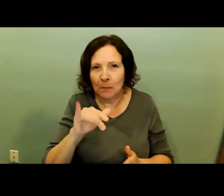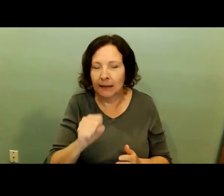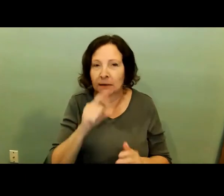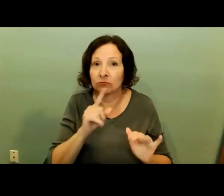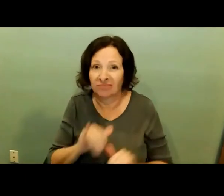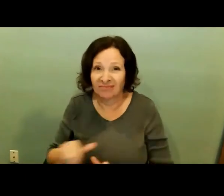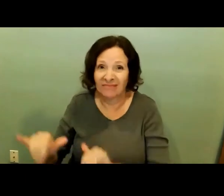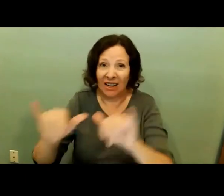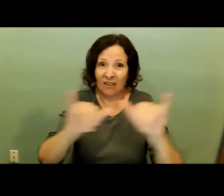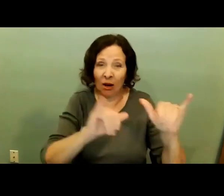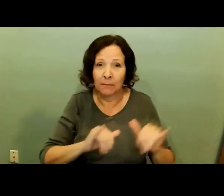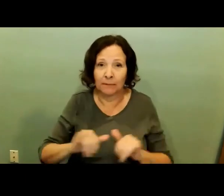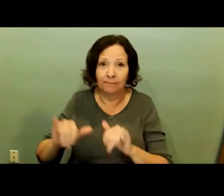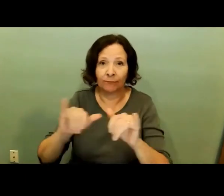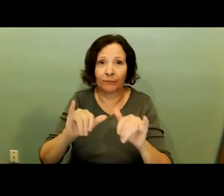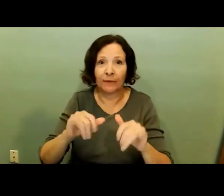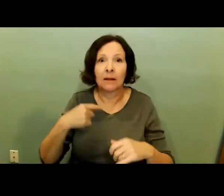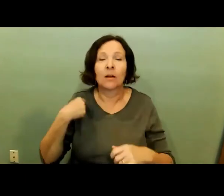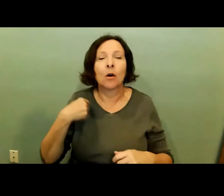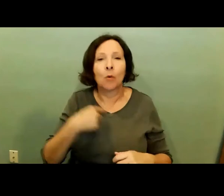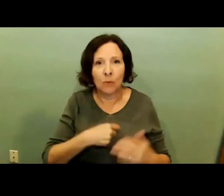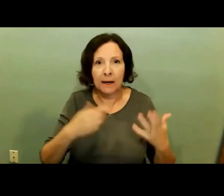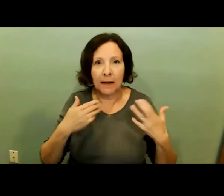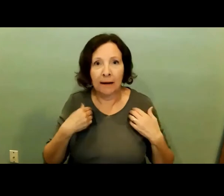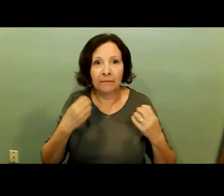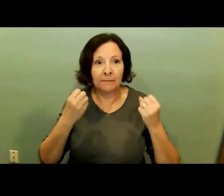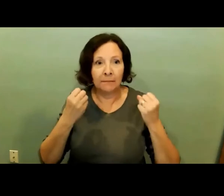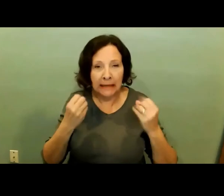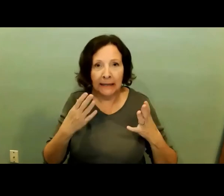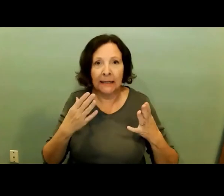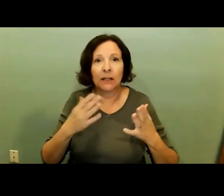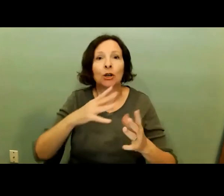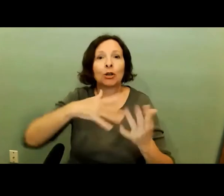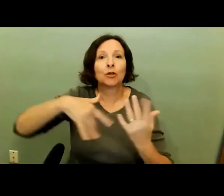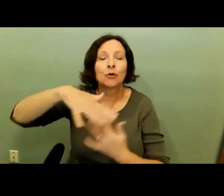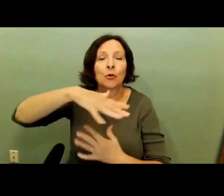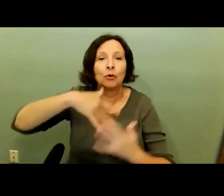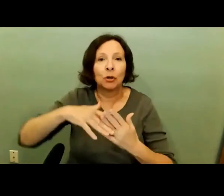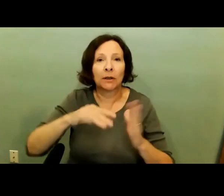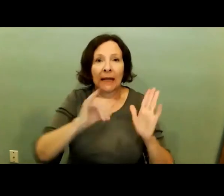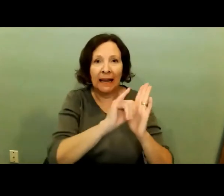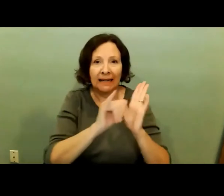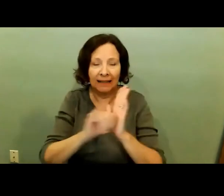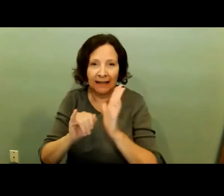and what our multiple social identities in different context. It's important to note